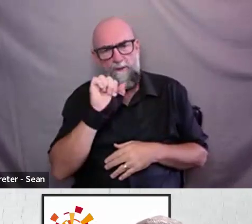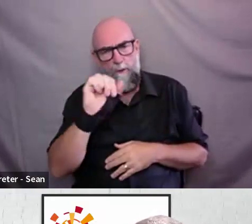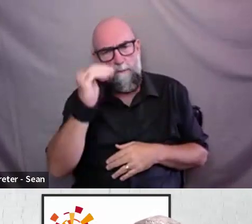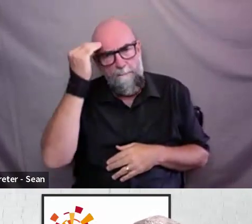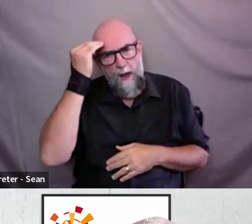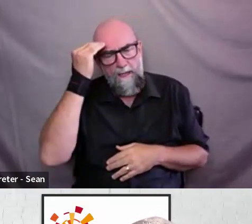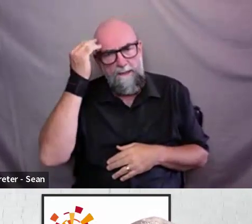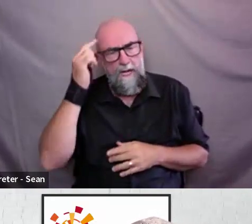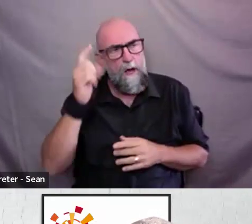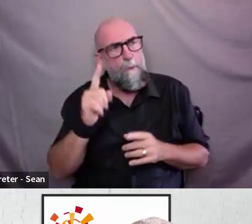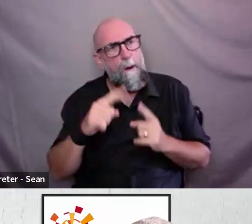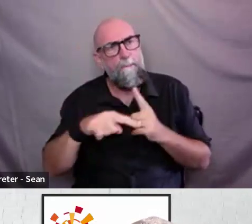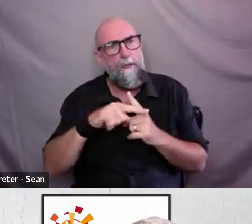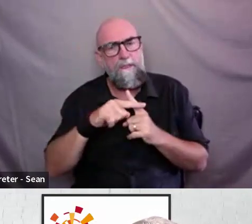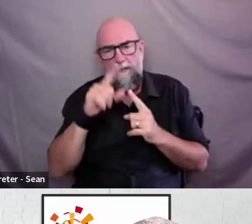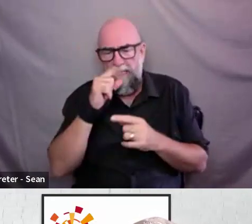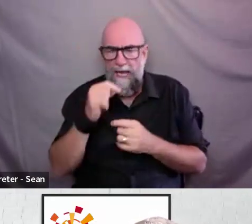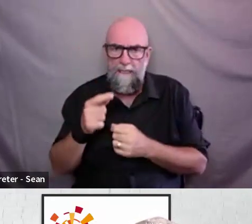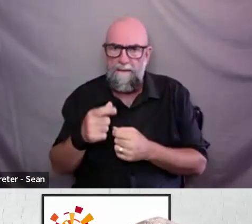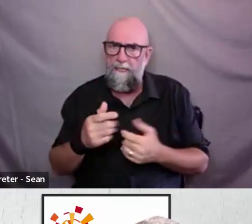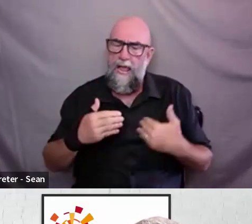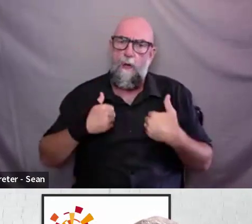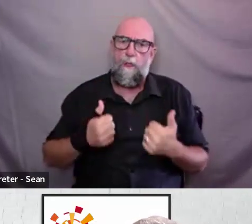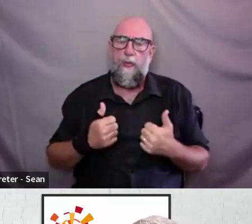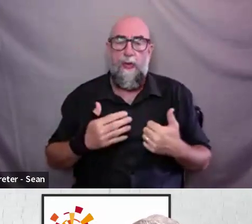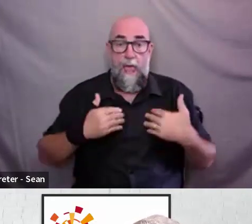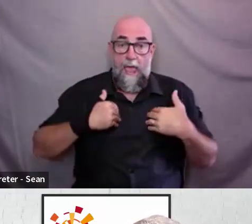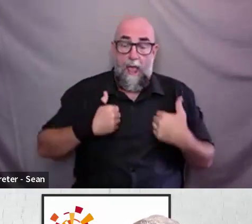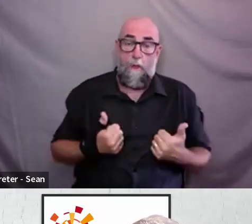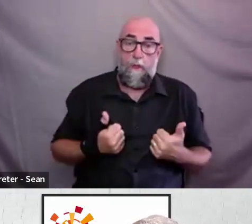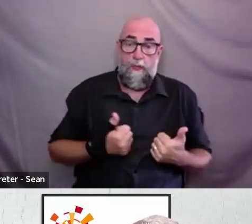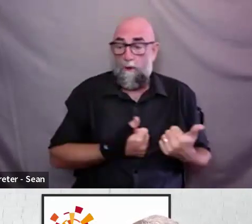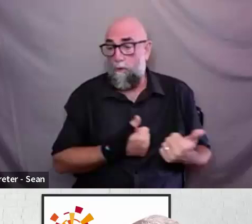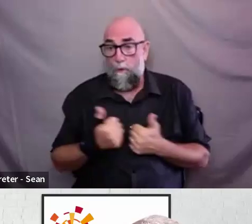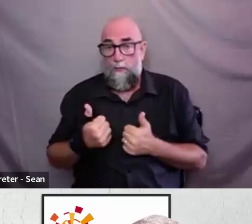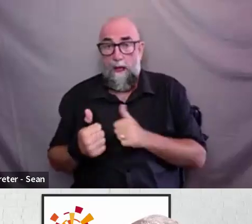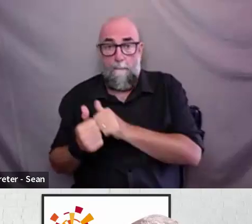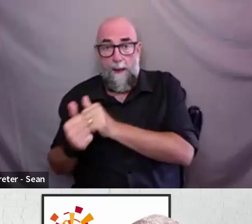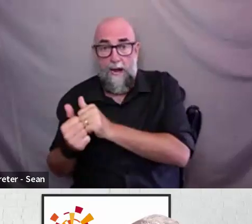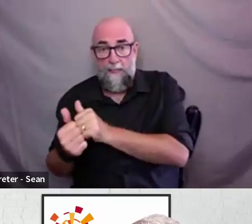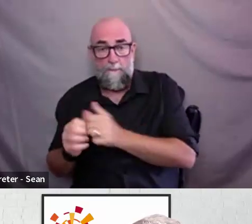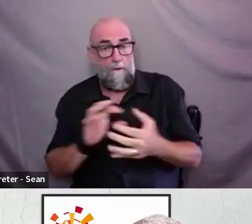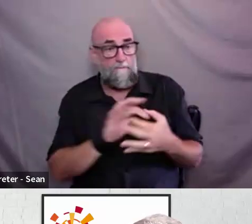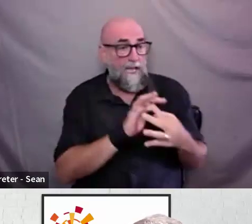We cannot achieve any of this on our own, you can be the most